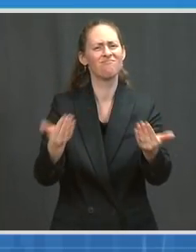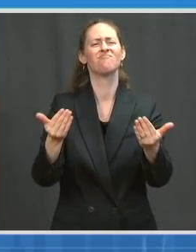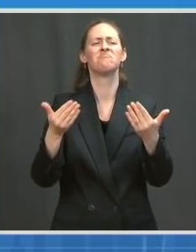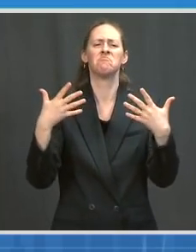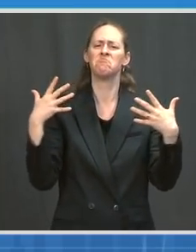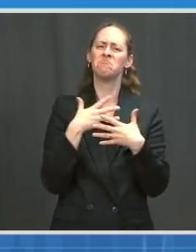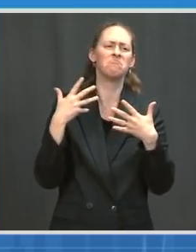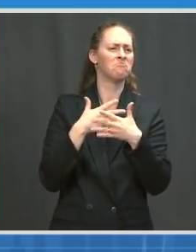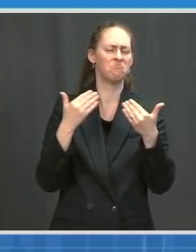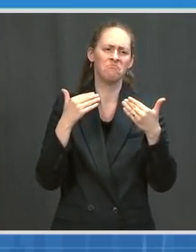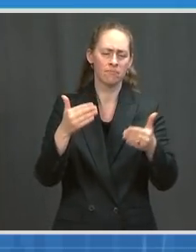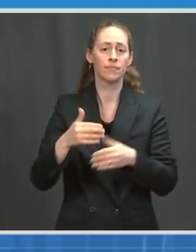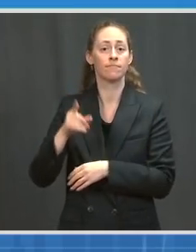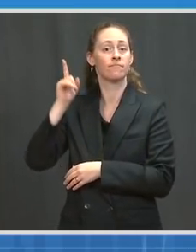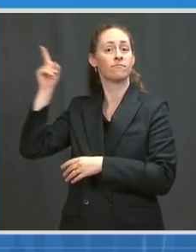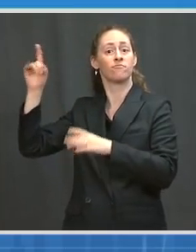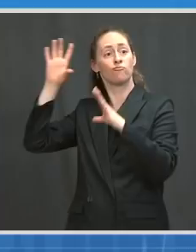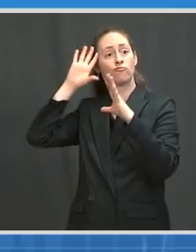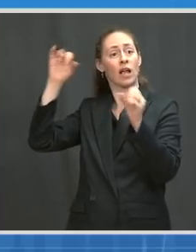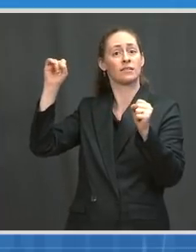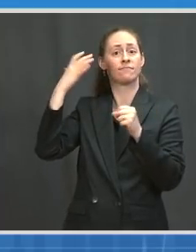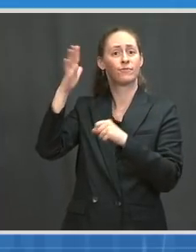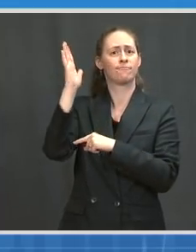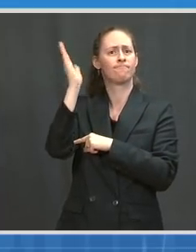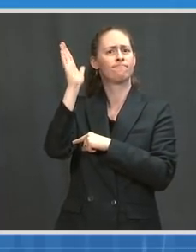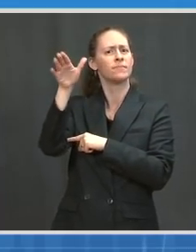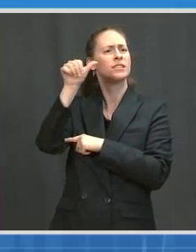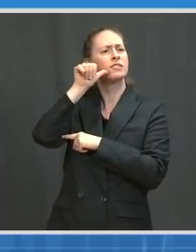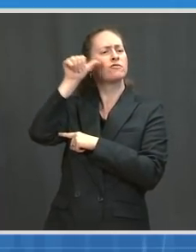We know that many people who haven't been vaccinated yet have --